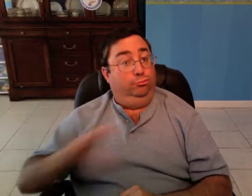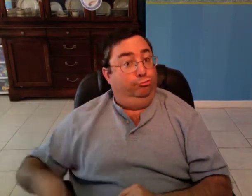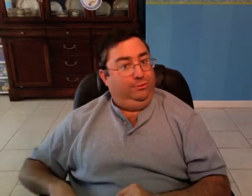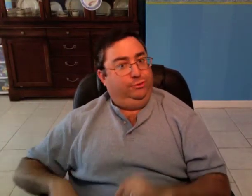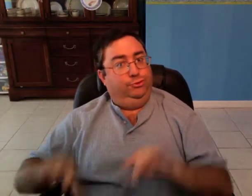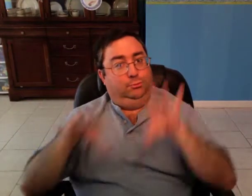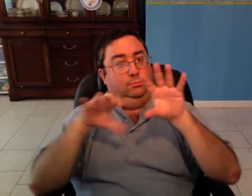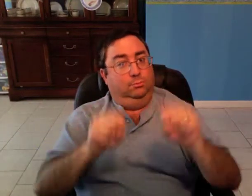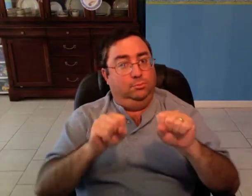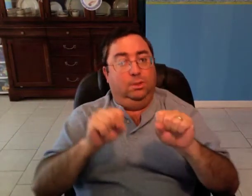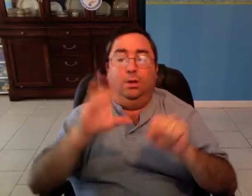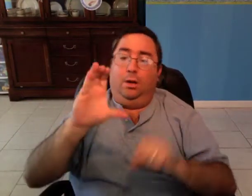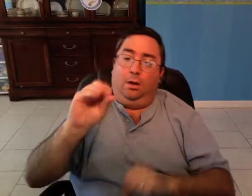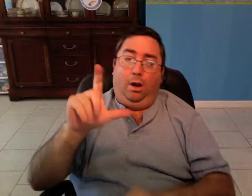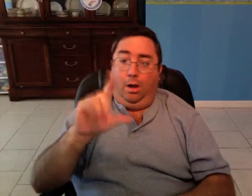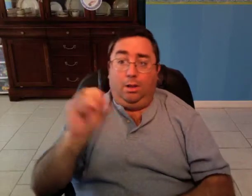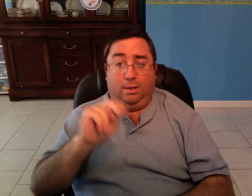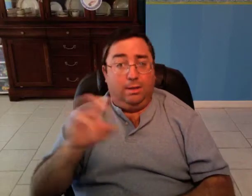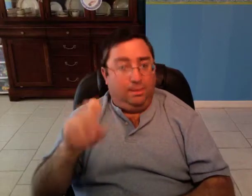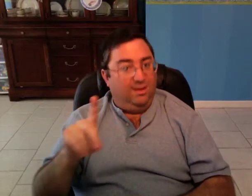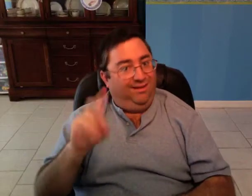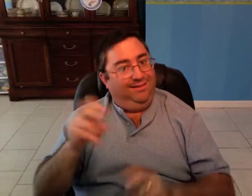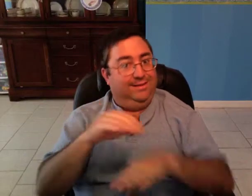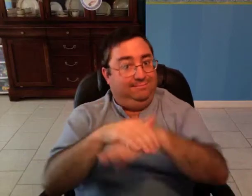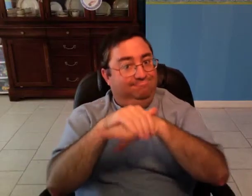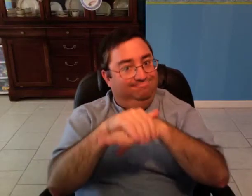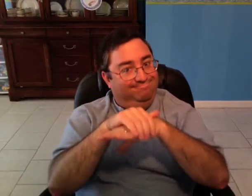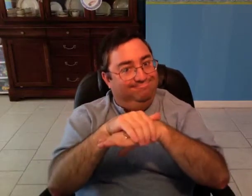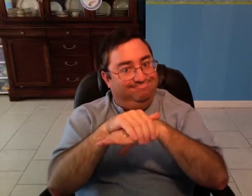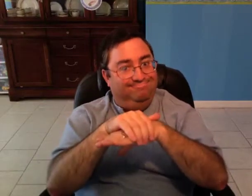So in reality, the Christians colonized the British Druids.